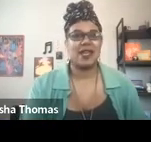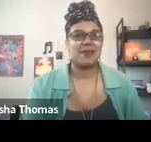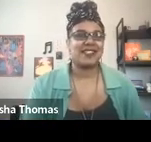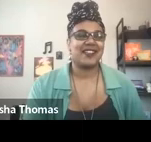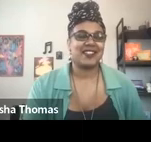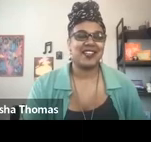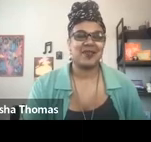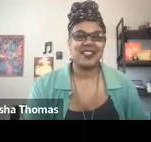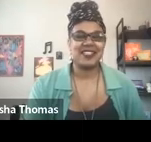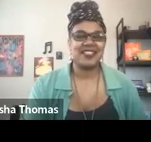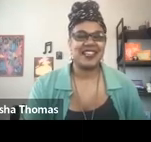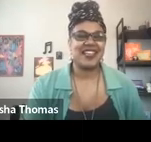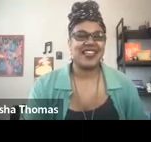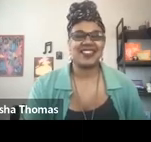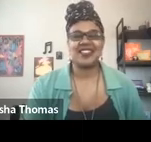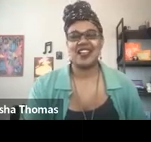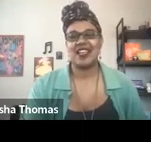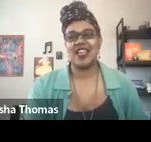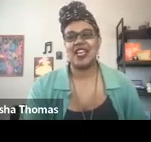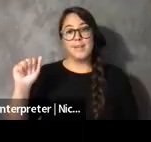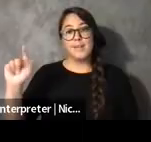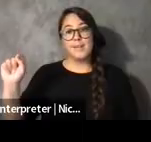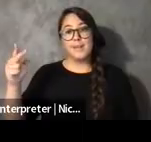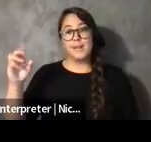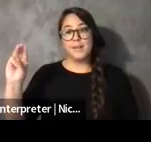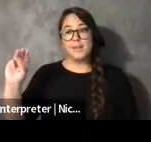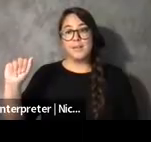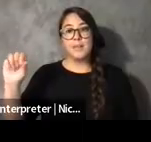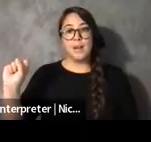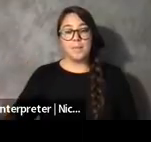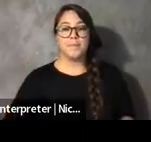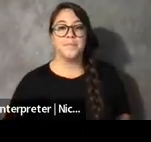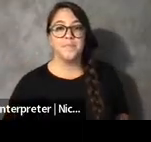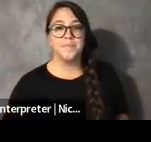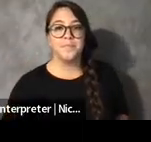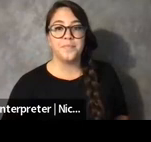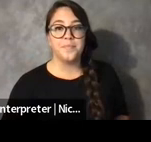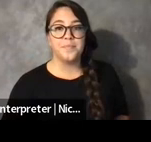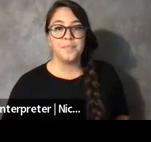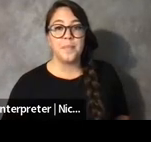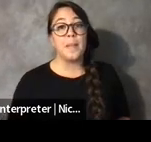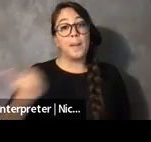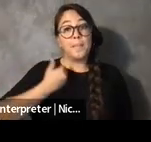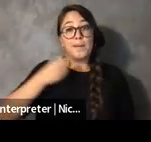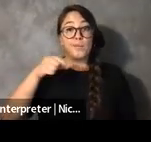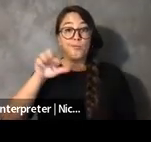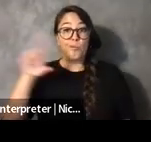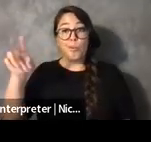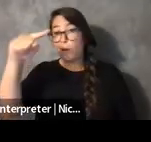My name is Natasha Thomas, and I am a black queer person femme presenting